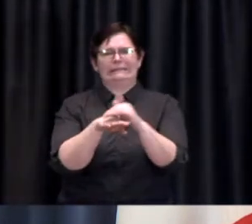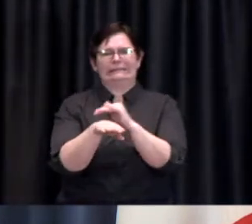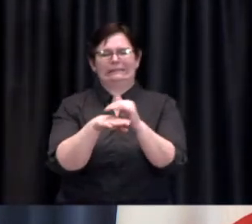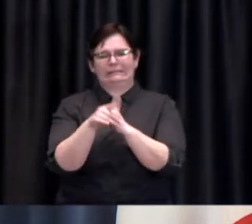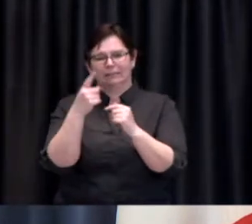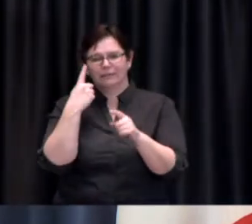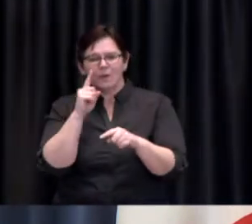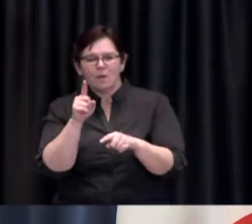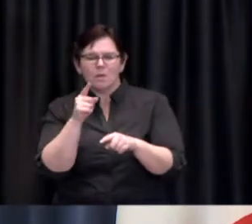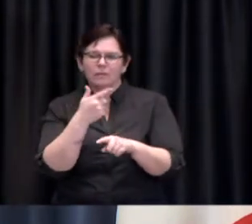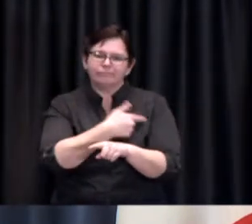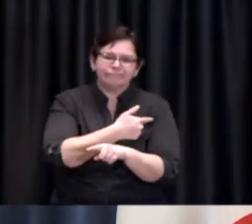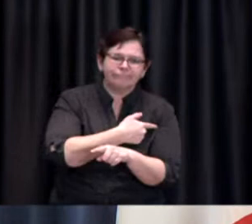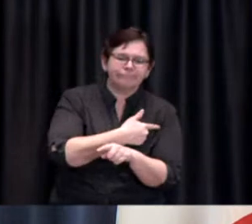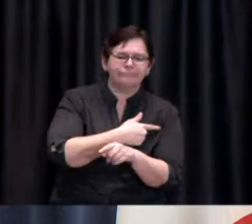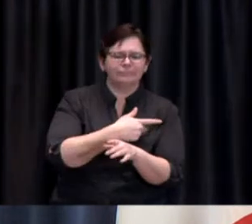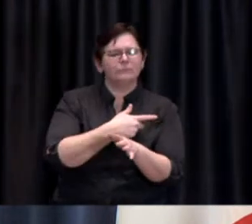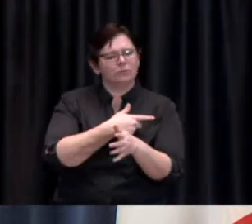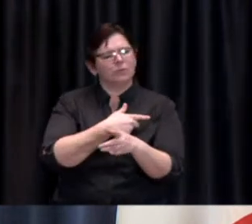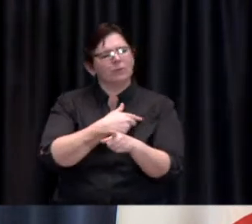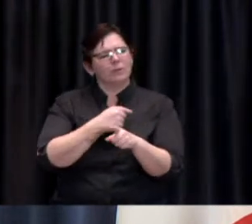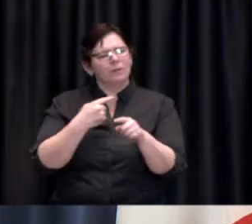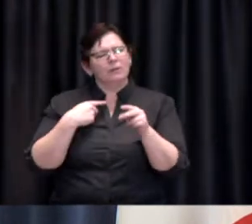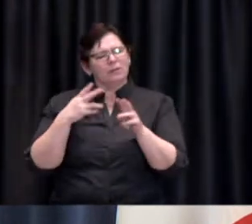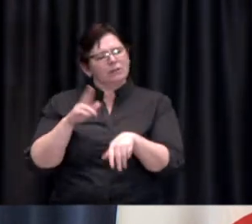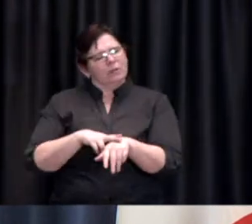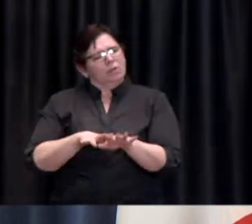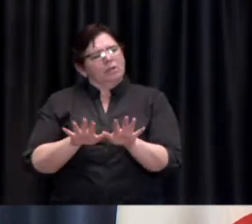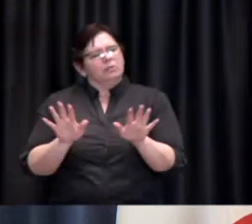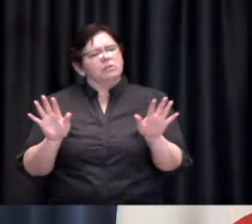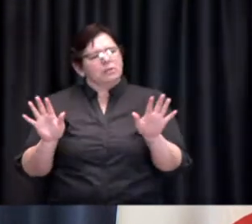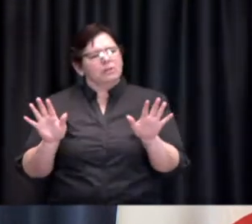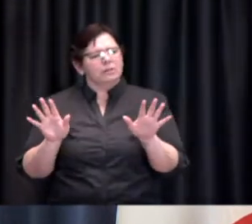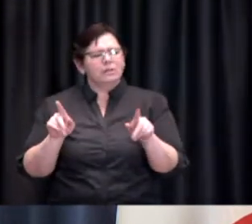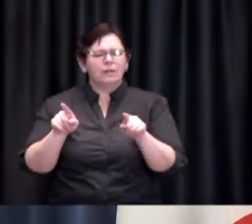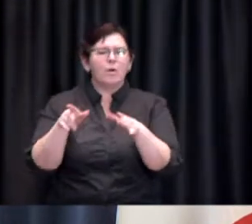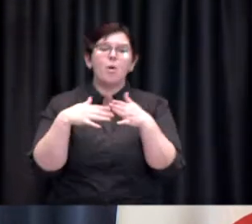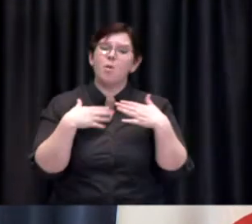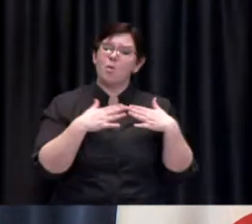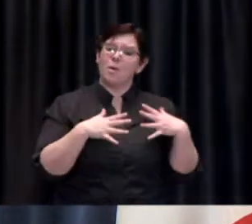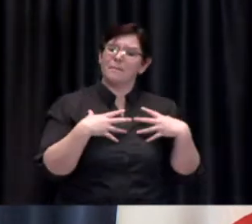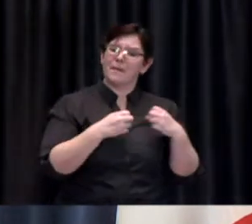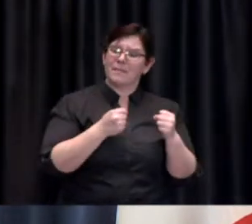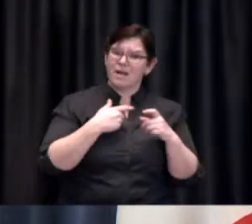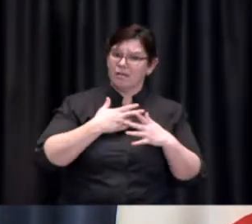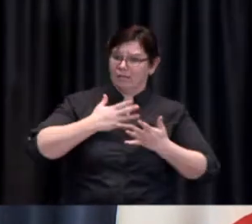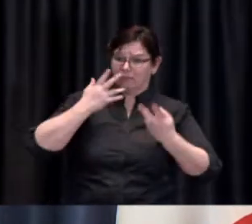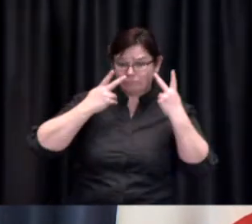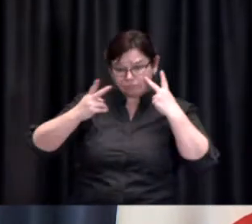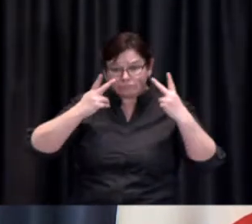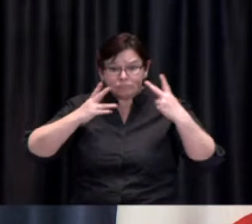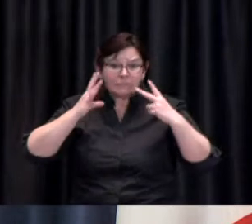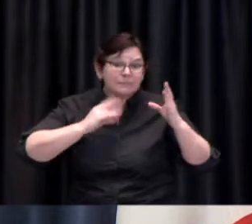speak to the experience of local public health in delivering large-scale mass immunization clinics